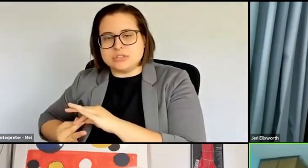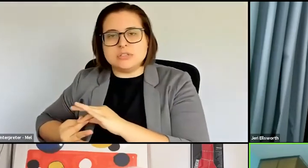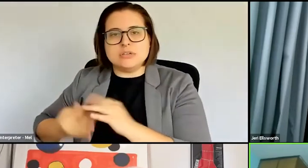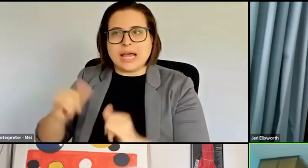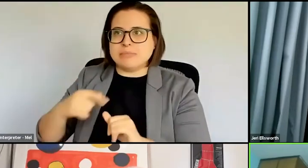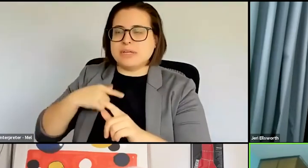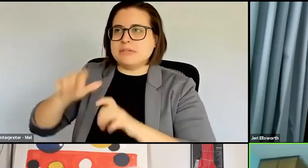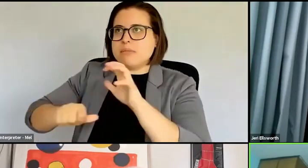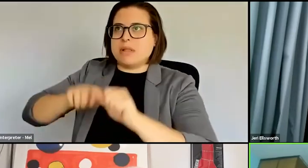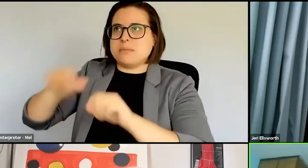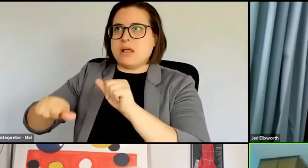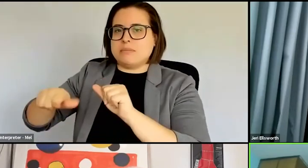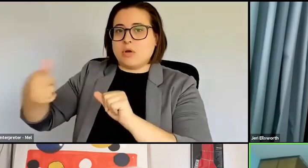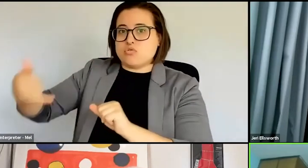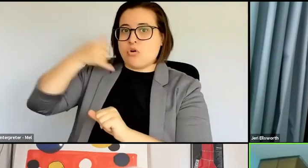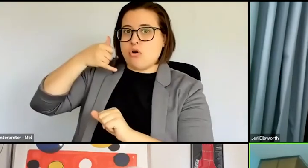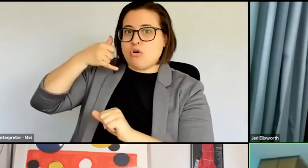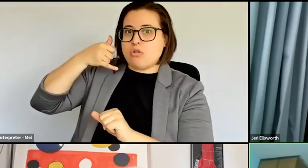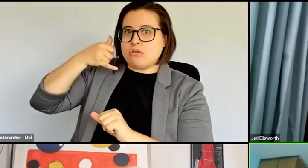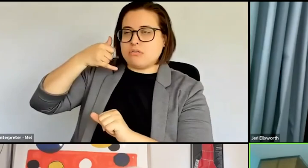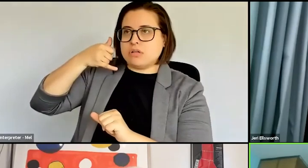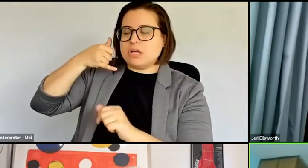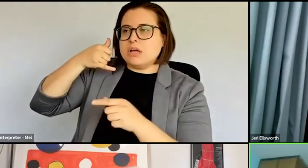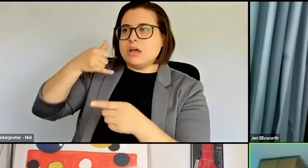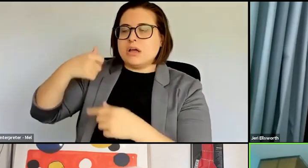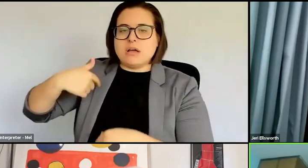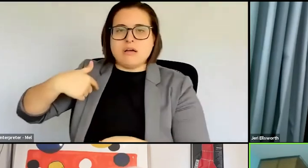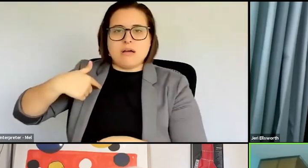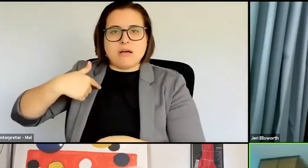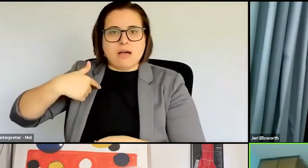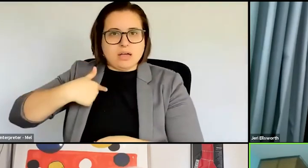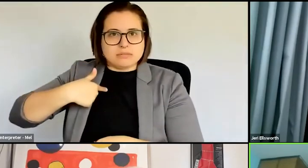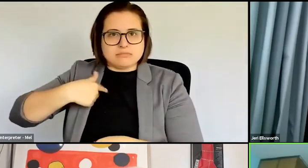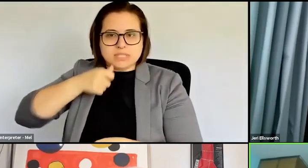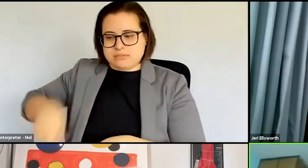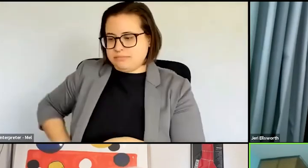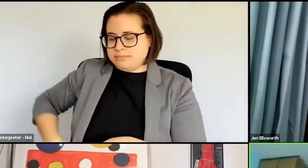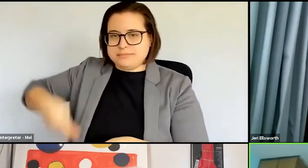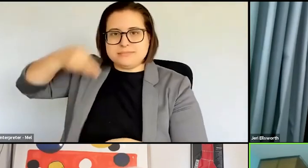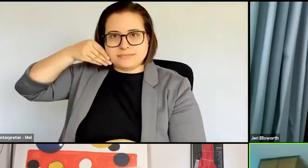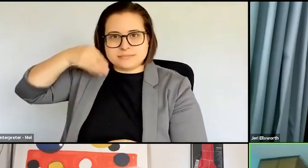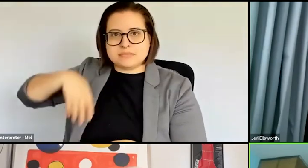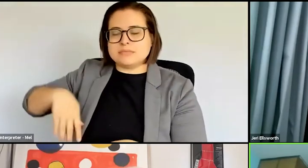and instead of not taking it I said I'll just say I can't talk, of course he started talking right,